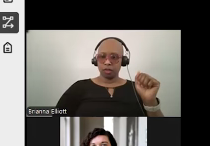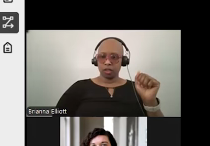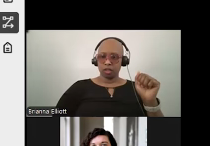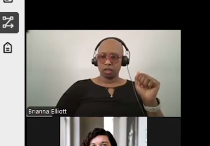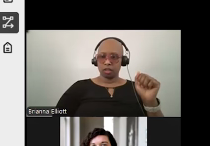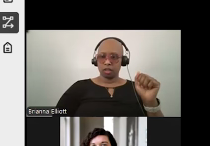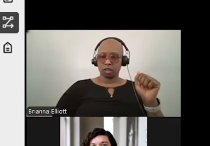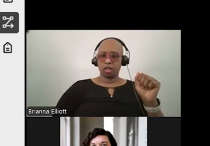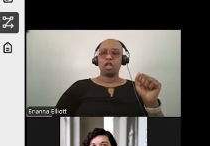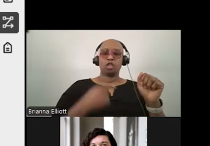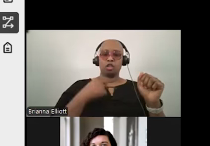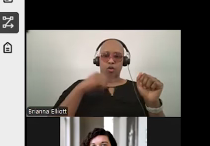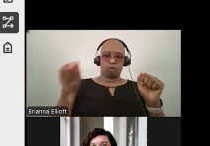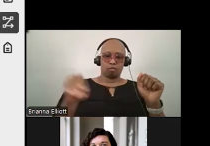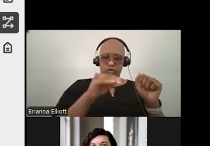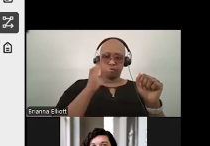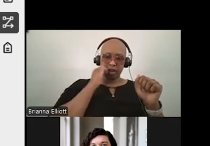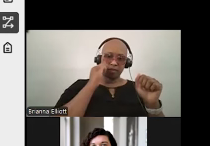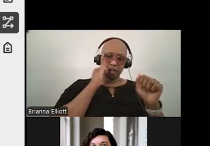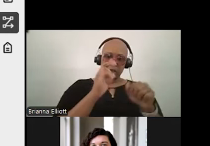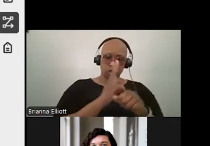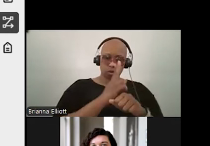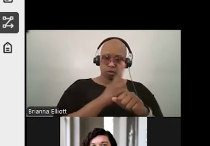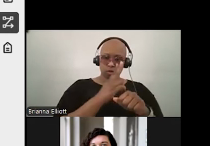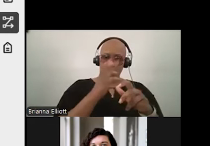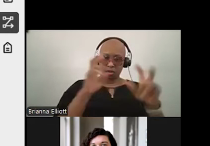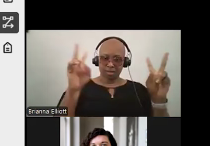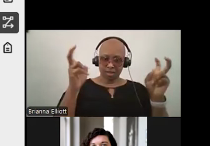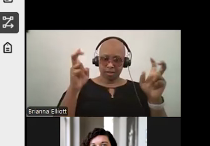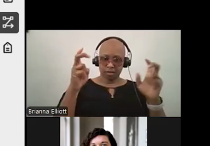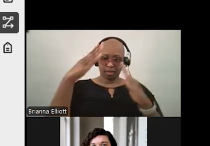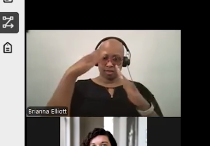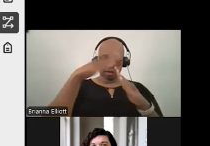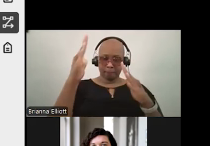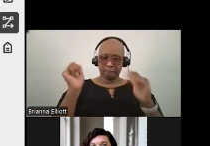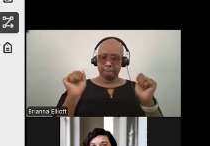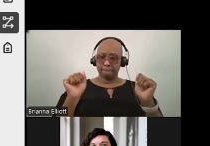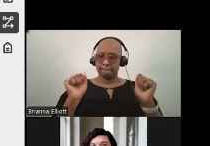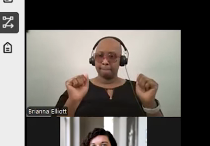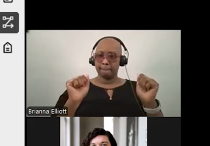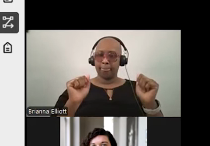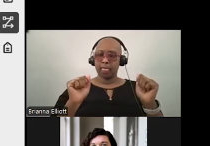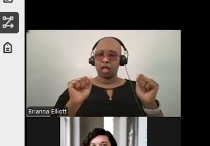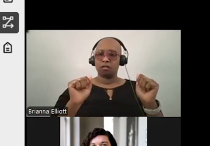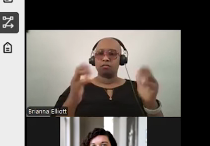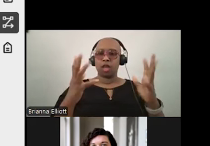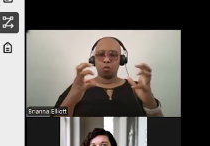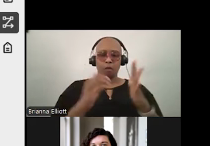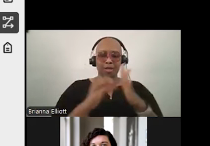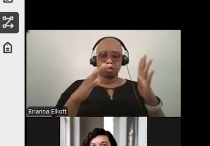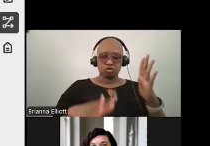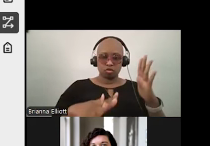title to be up at the top. I want my students to read Everyday Use before they read Alice Walker.